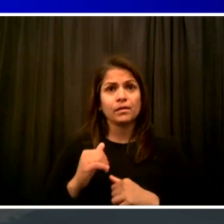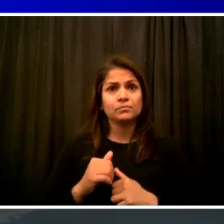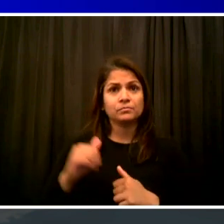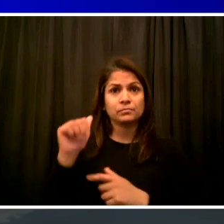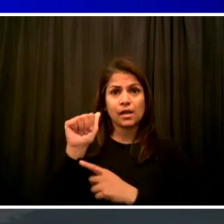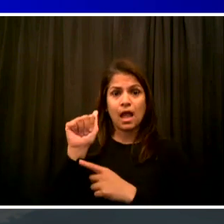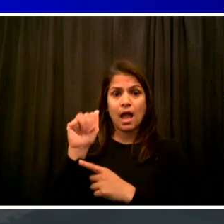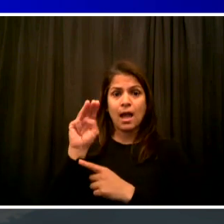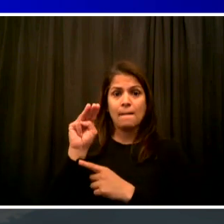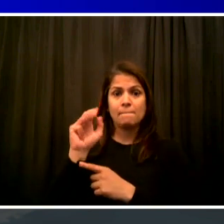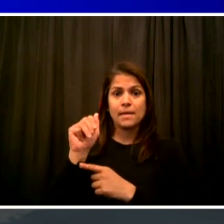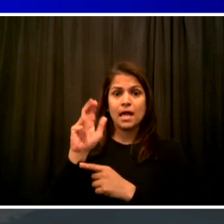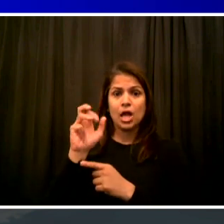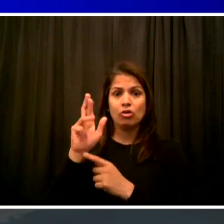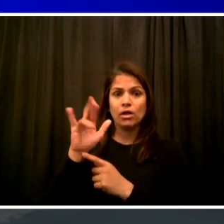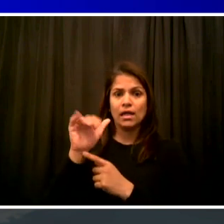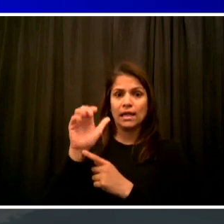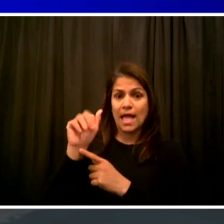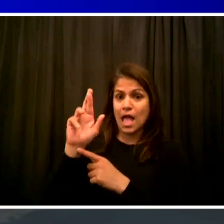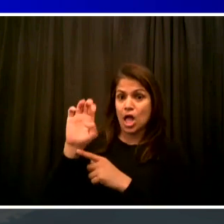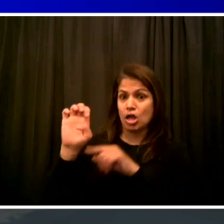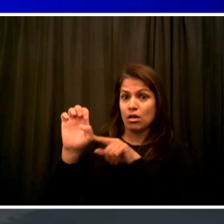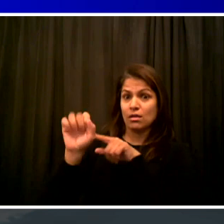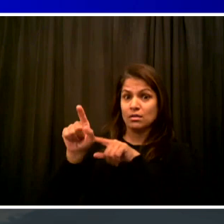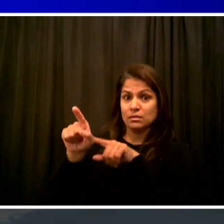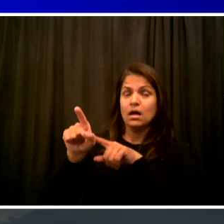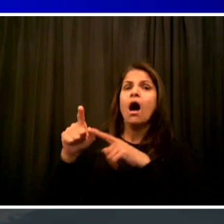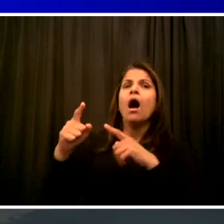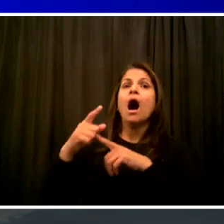HAVE DONE SO MUCH